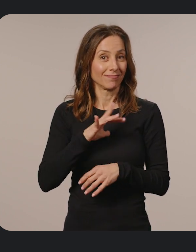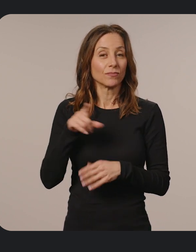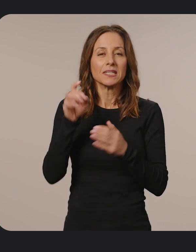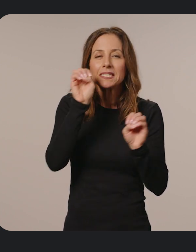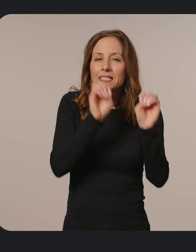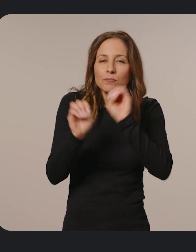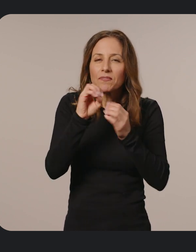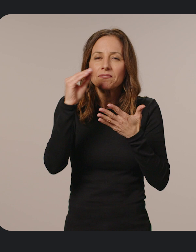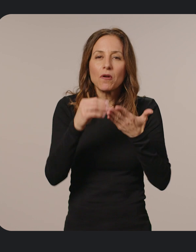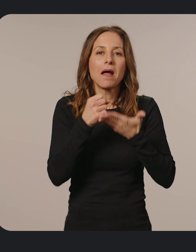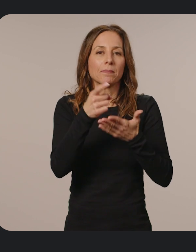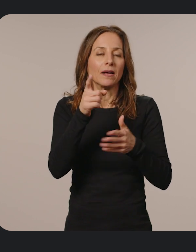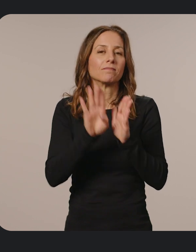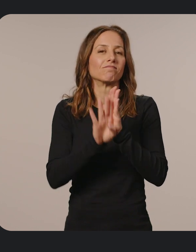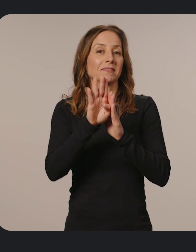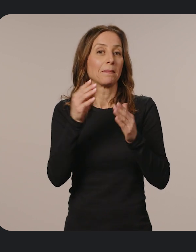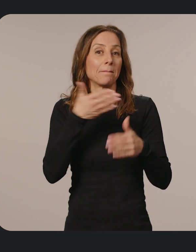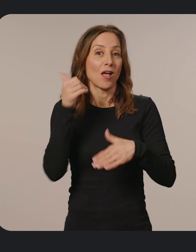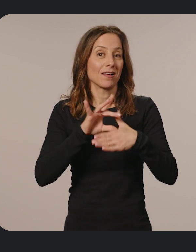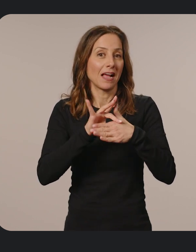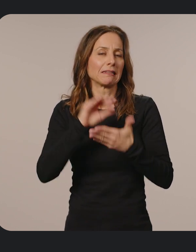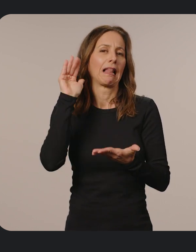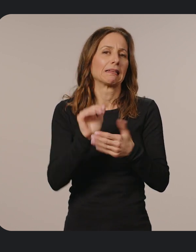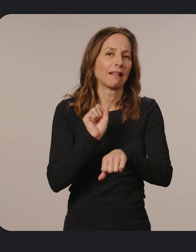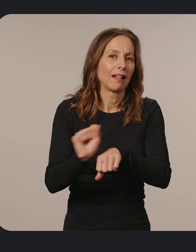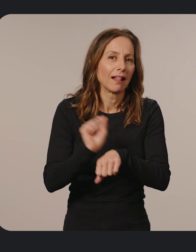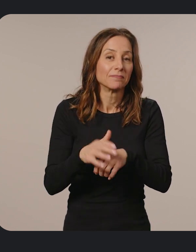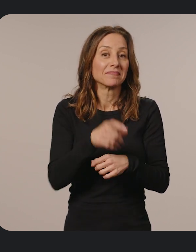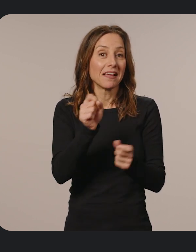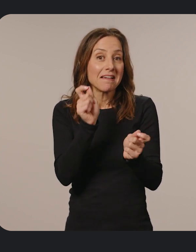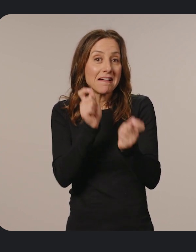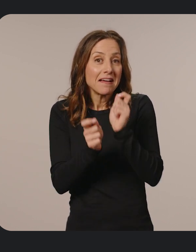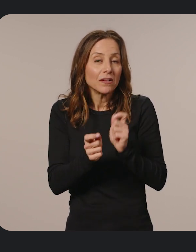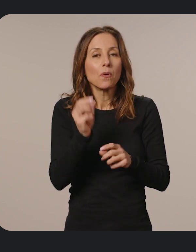This is an experimental feature to help you draft better content with less effort.